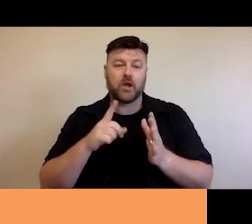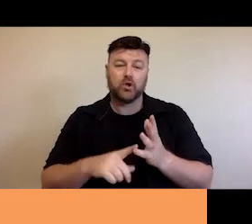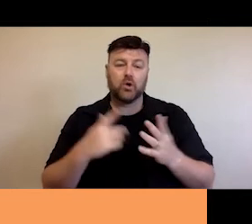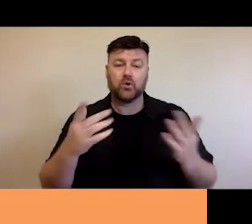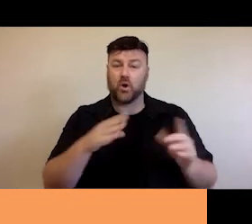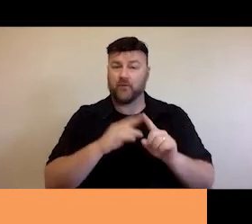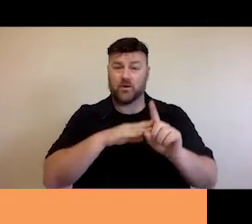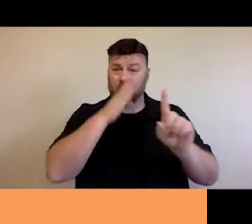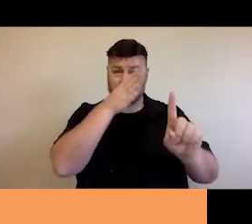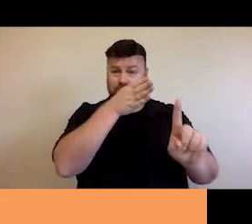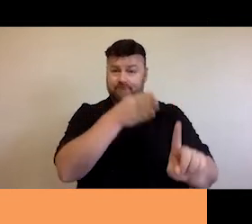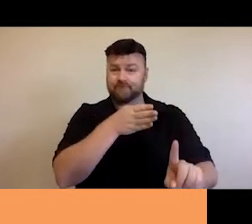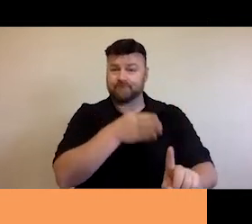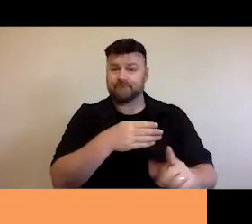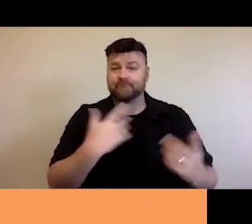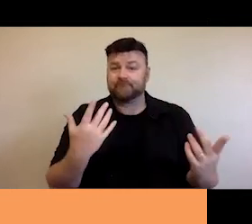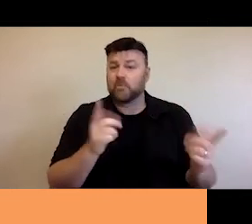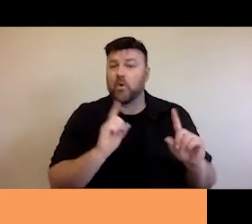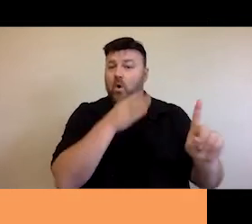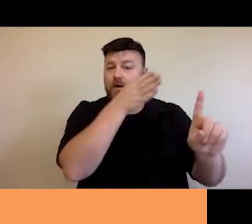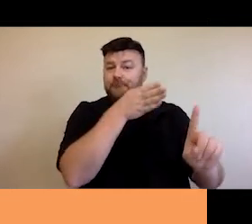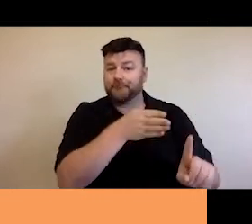objectives clear and, in times of uncertainty, make sure your